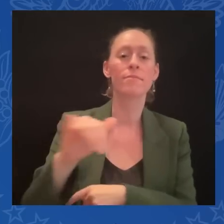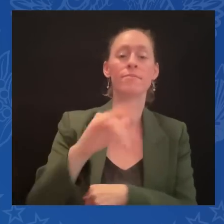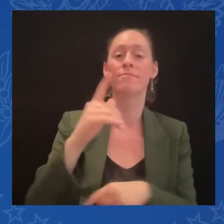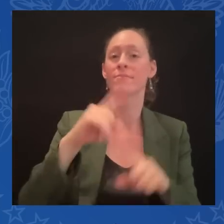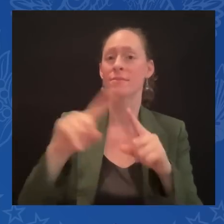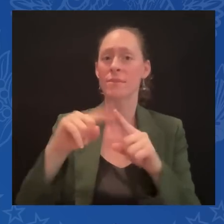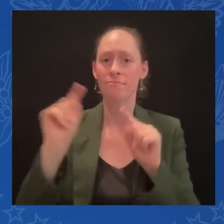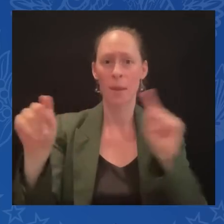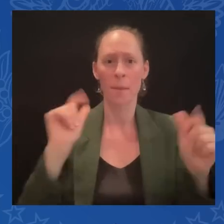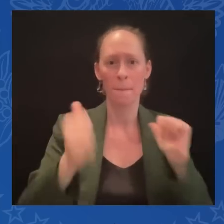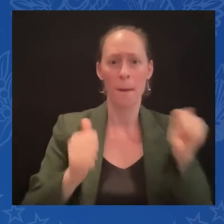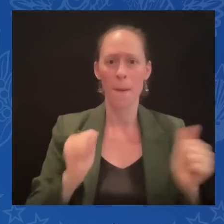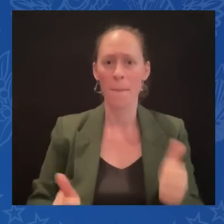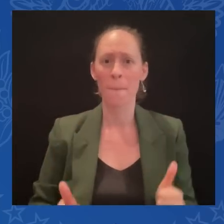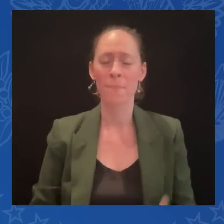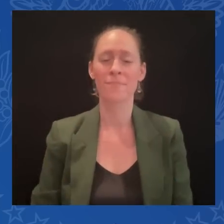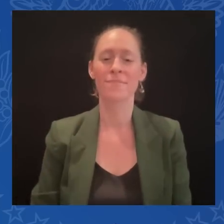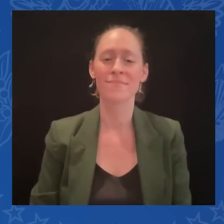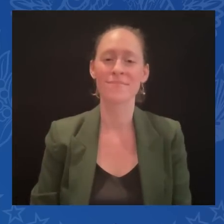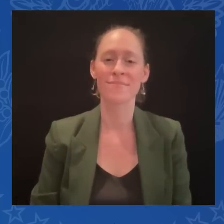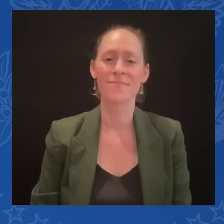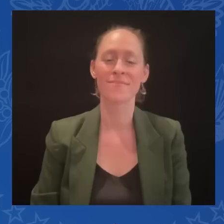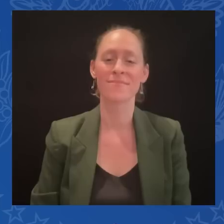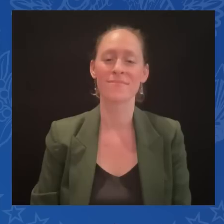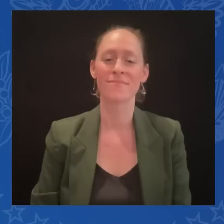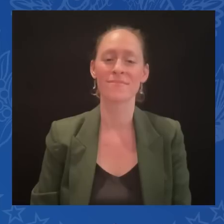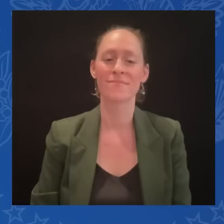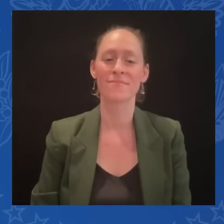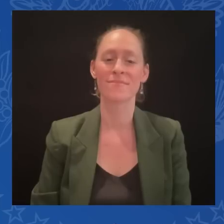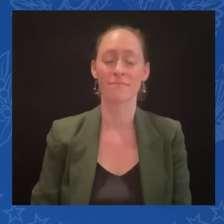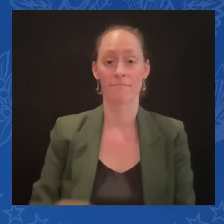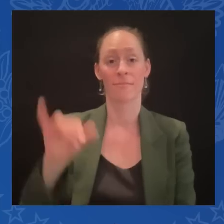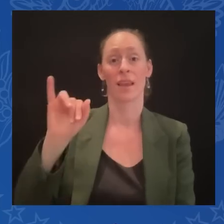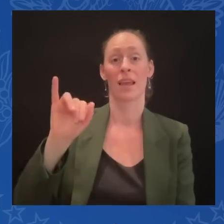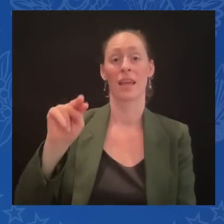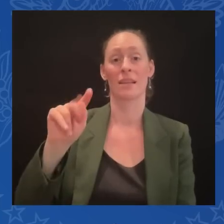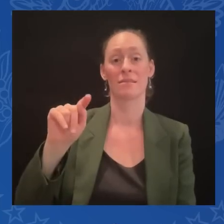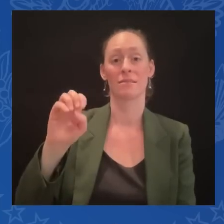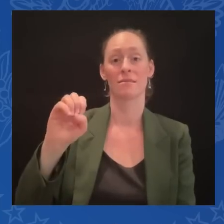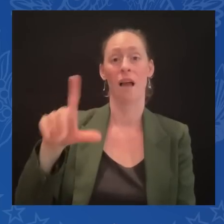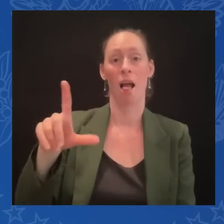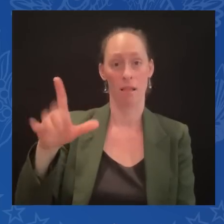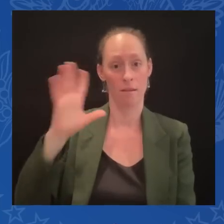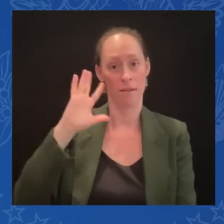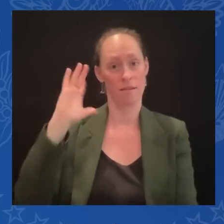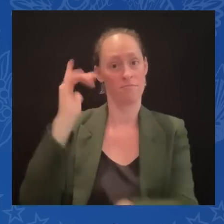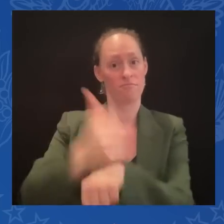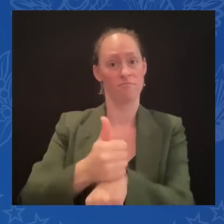in a a thousand acres outside of Ohio, $20 billion. Twenty billion.